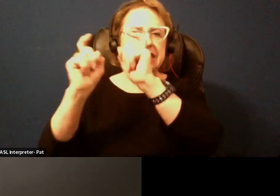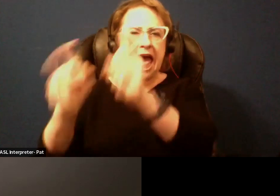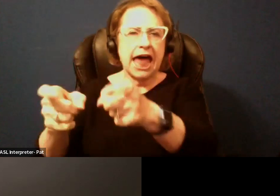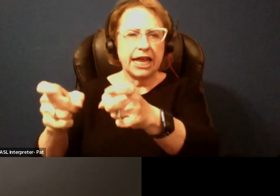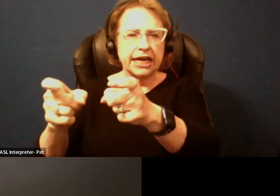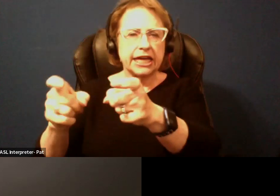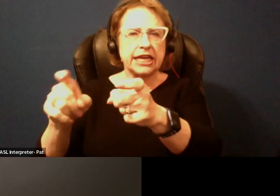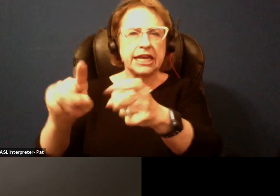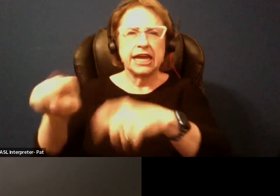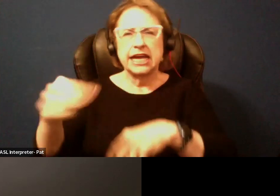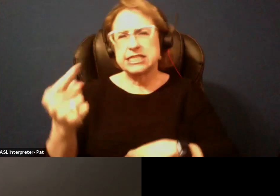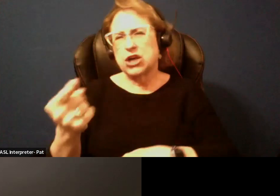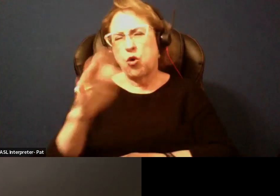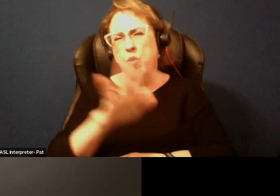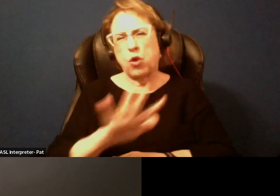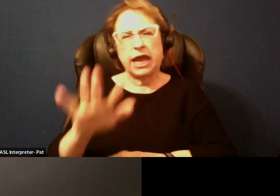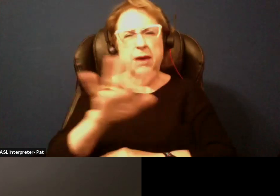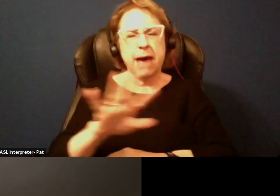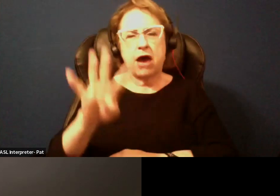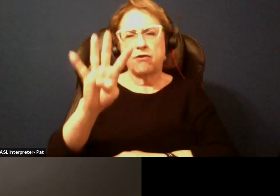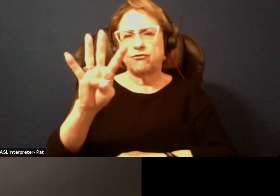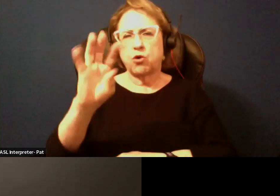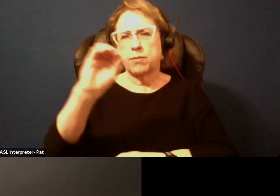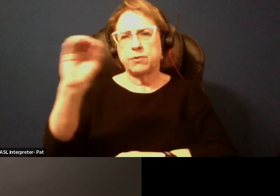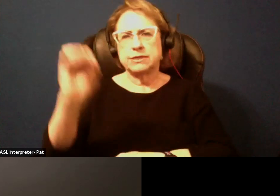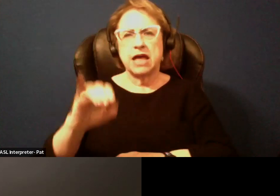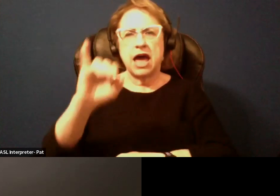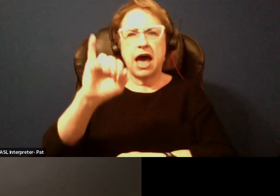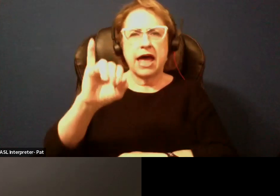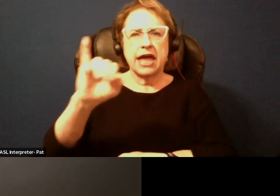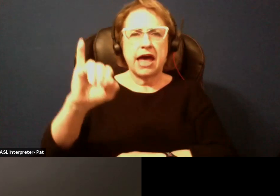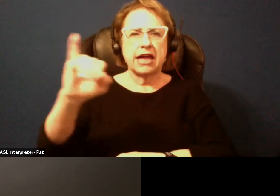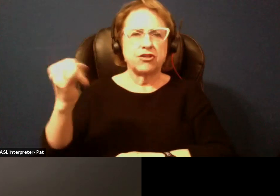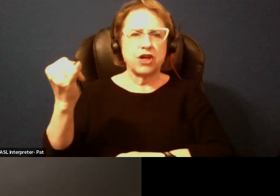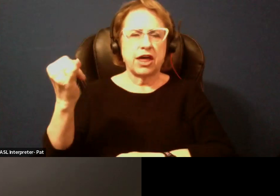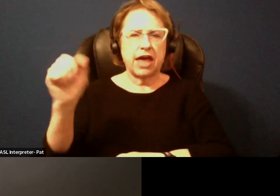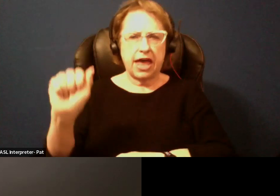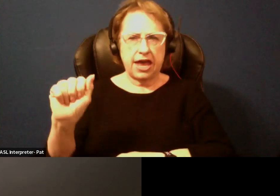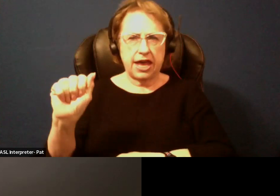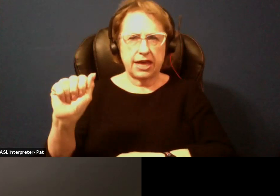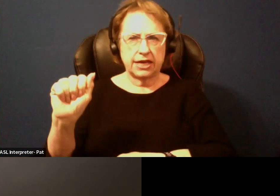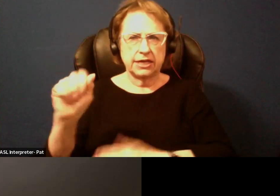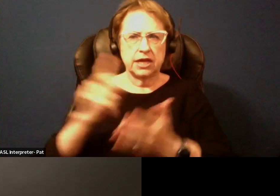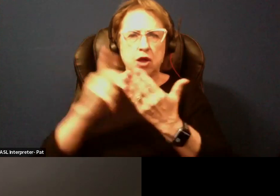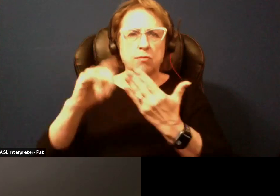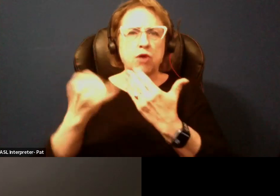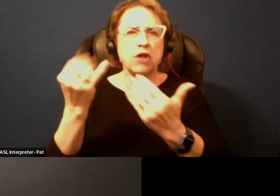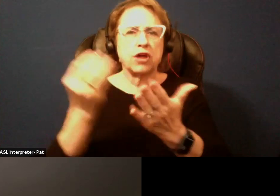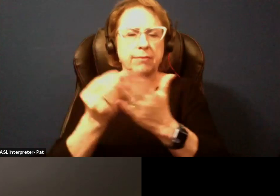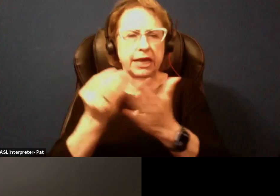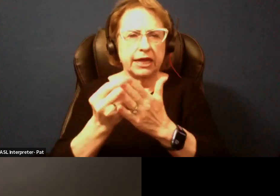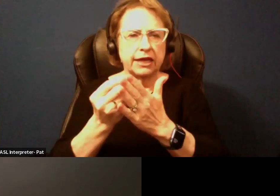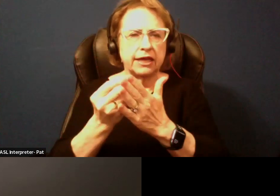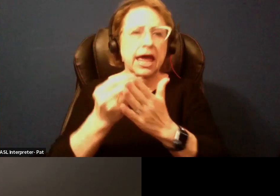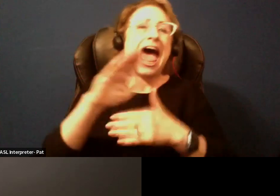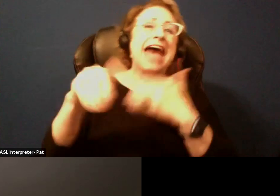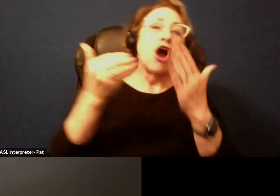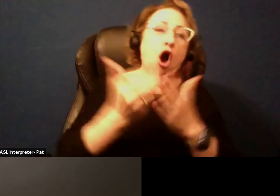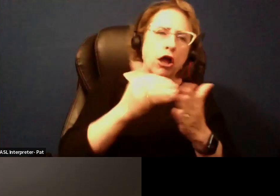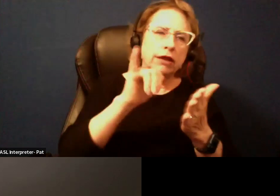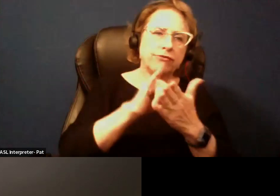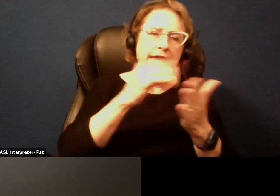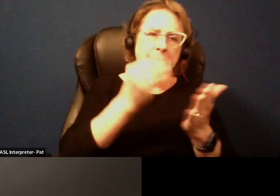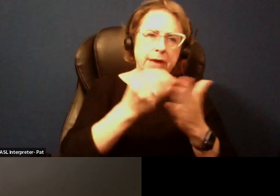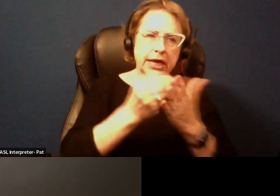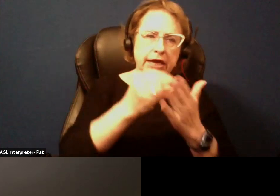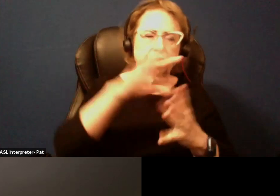4% of the IIJA project money. And all of the IIJA Project money, which includes highways, bridges,